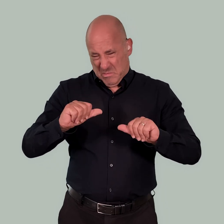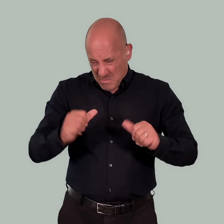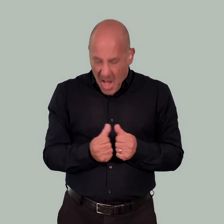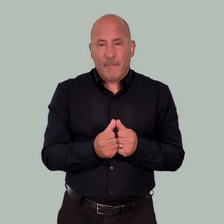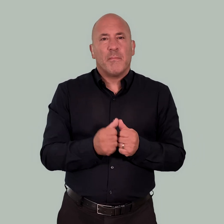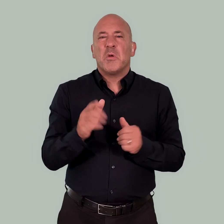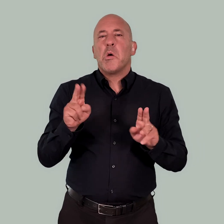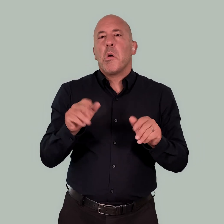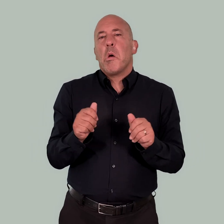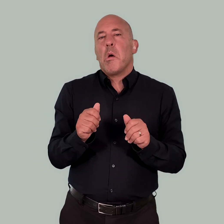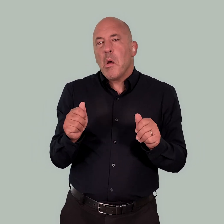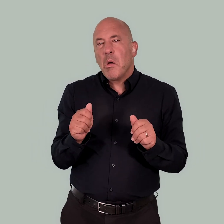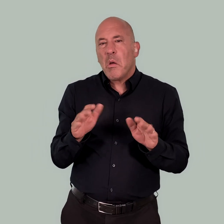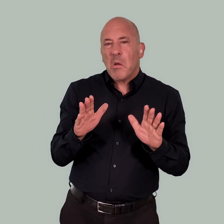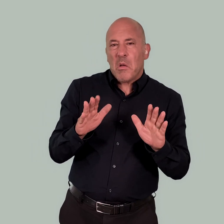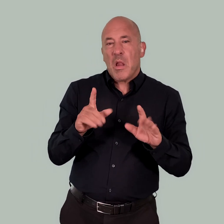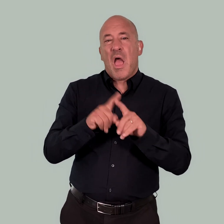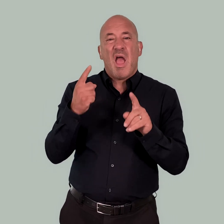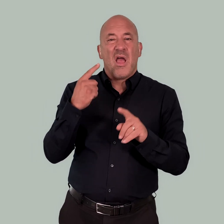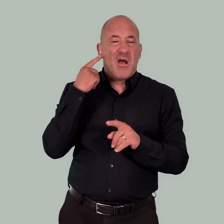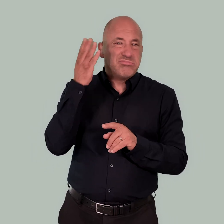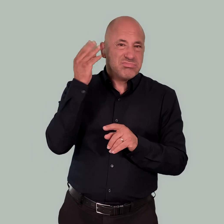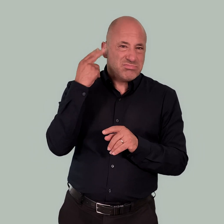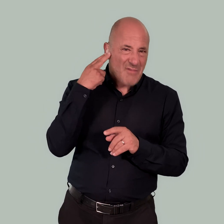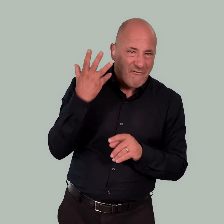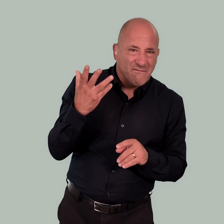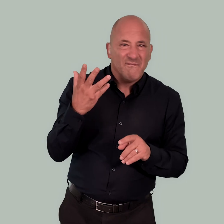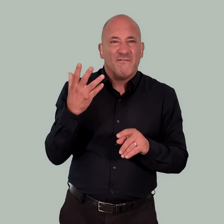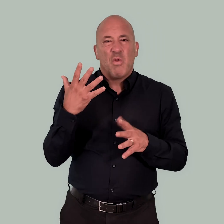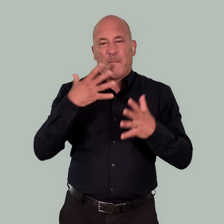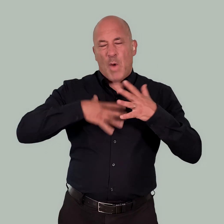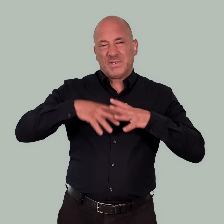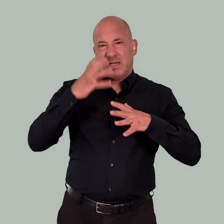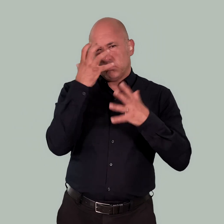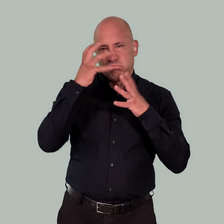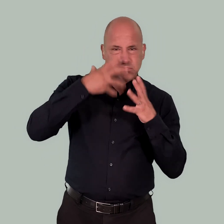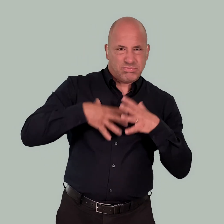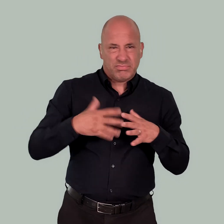include hearing difficulties, severe disfigurements,